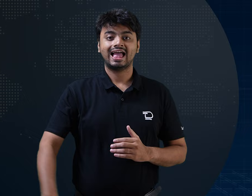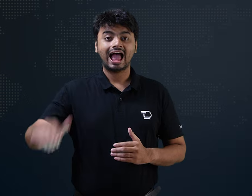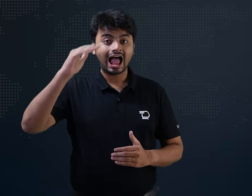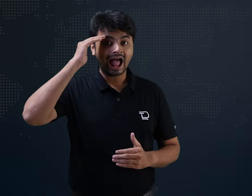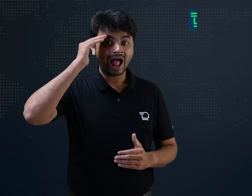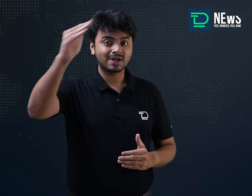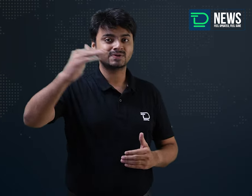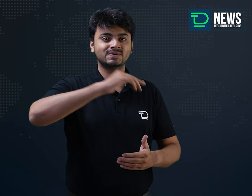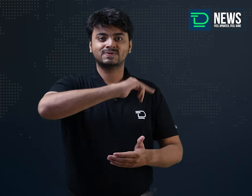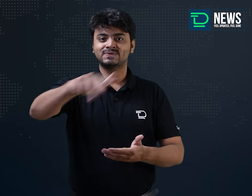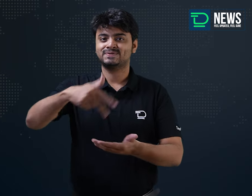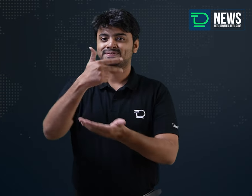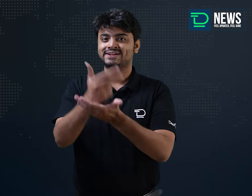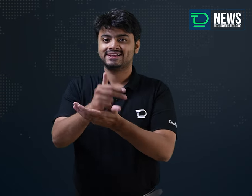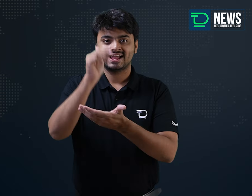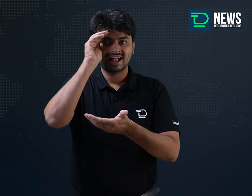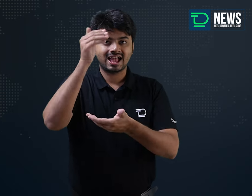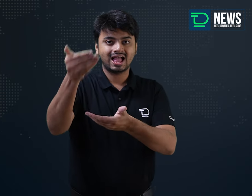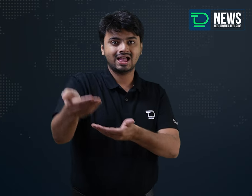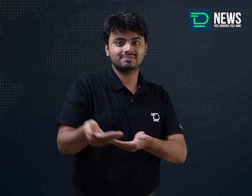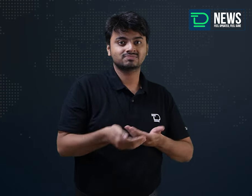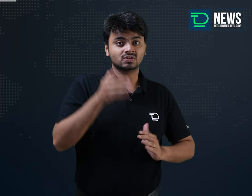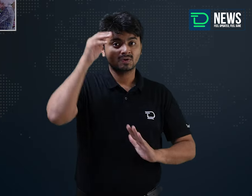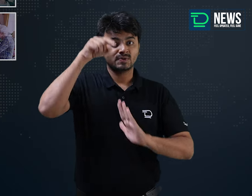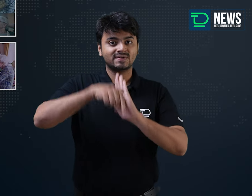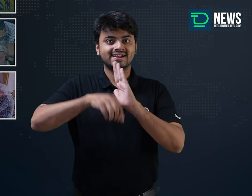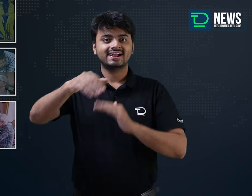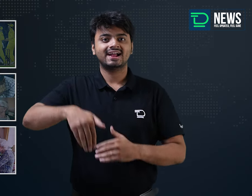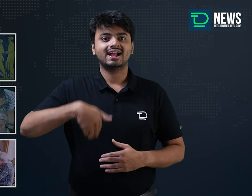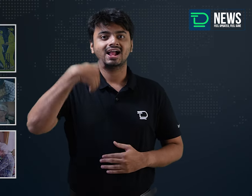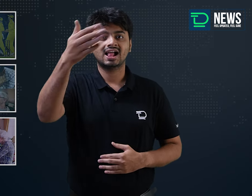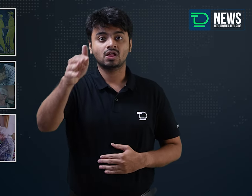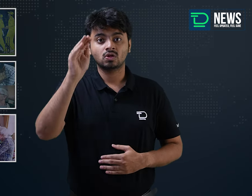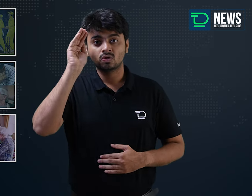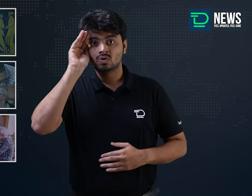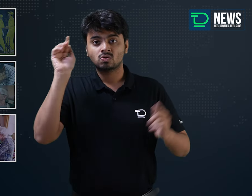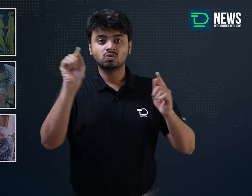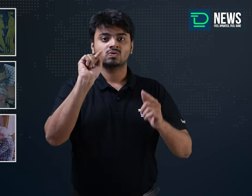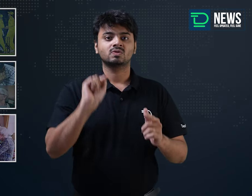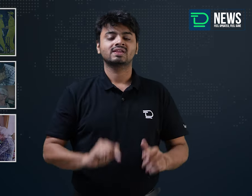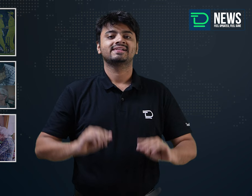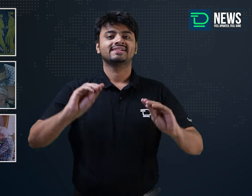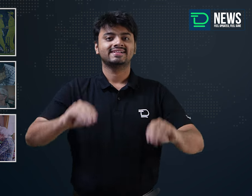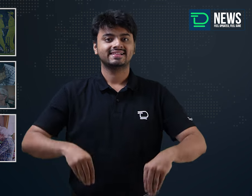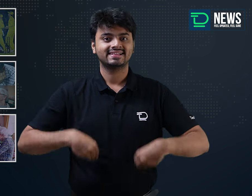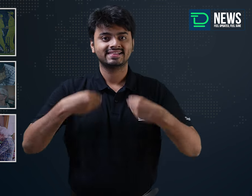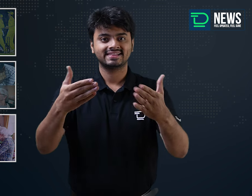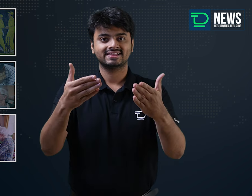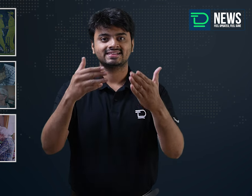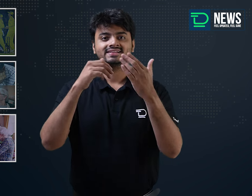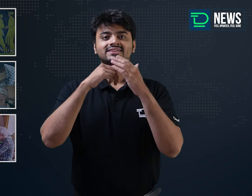Hello, welcome to Deaf Talks NEWS. Today's Headlines